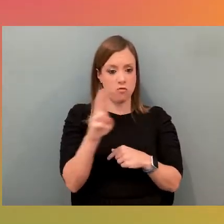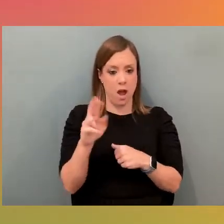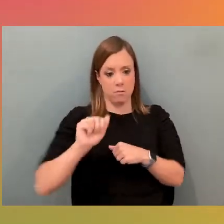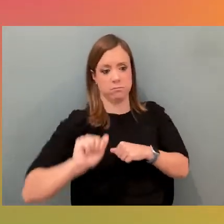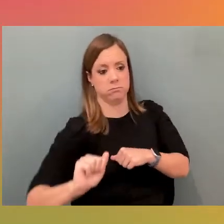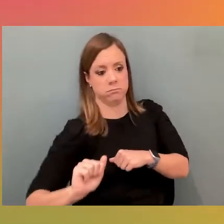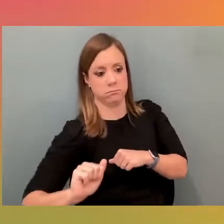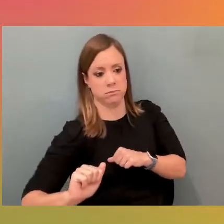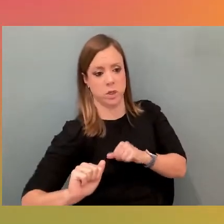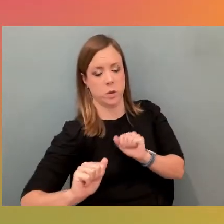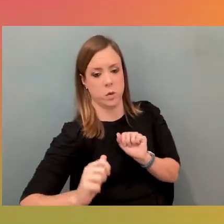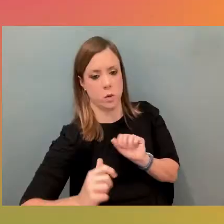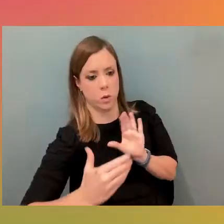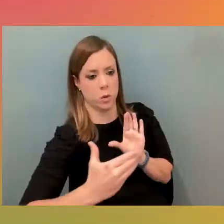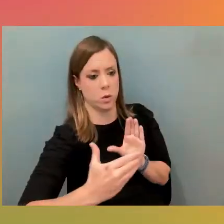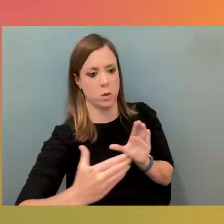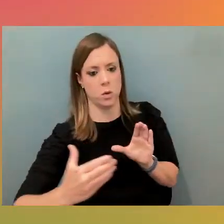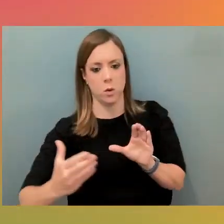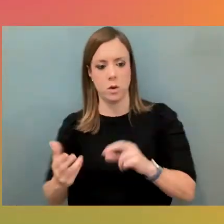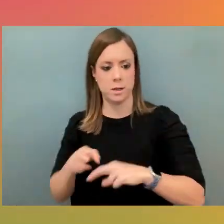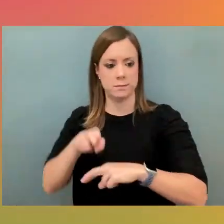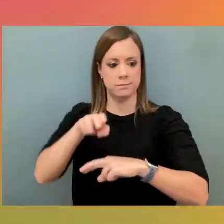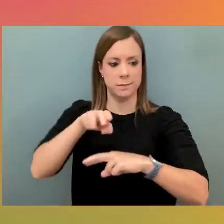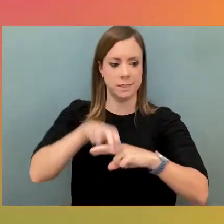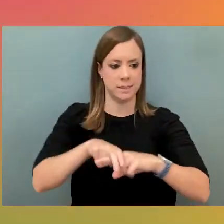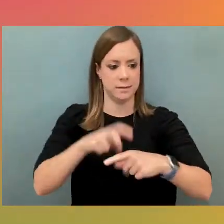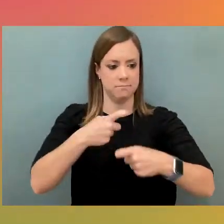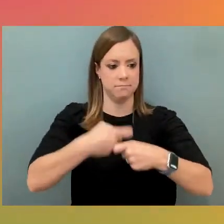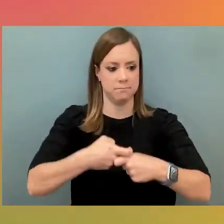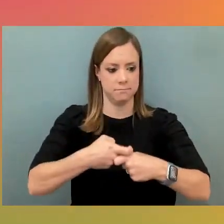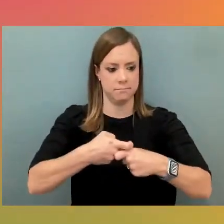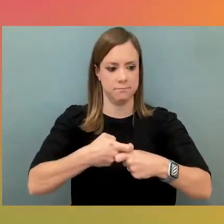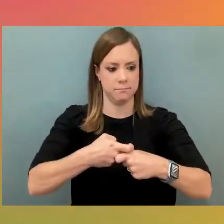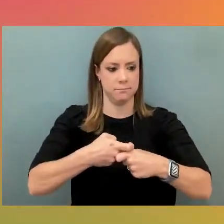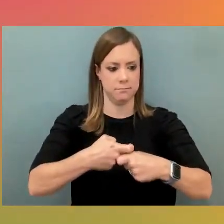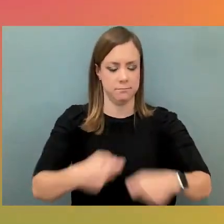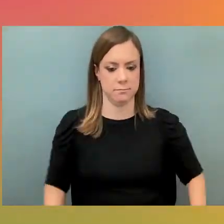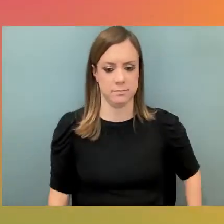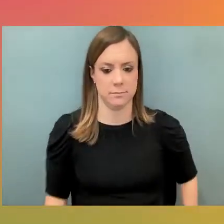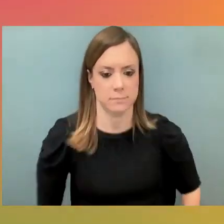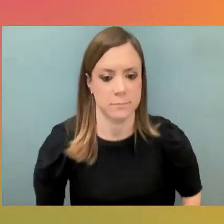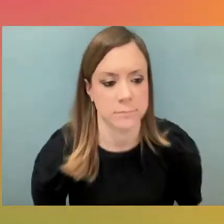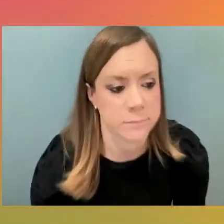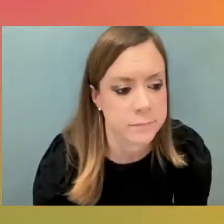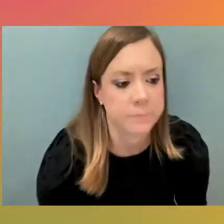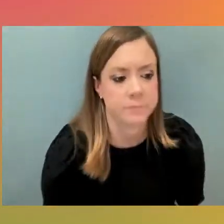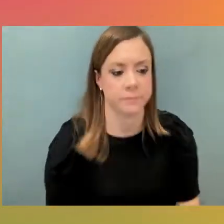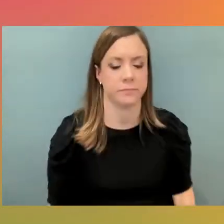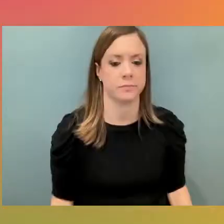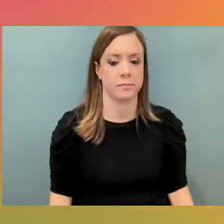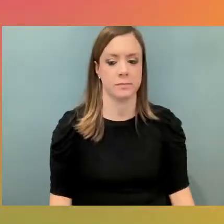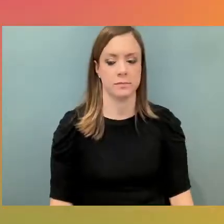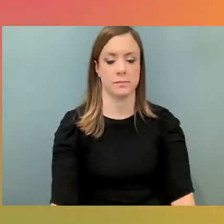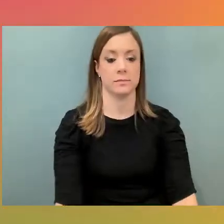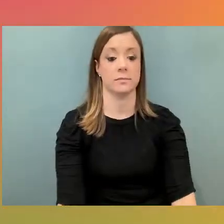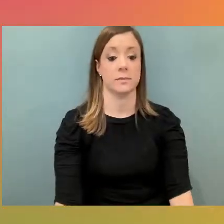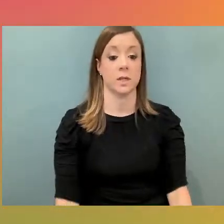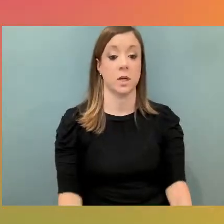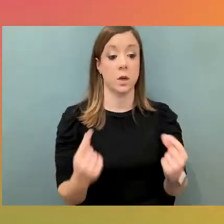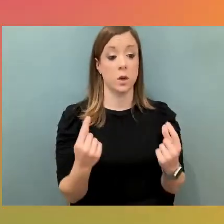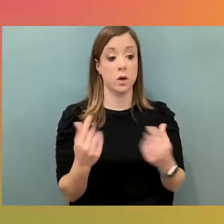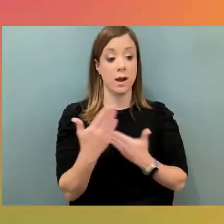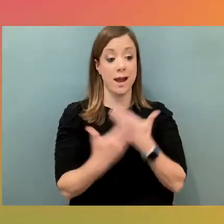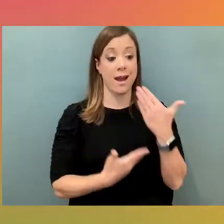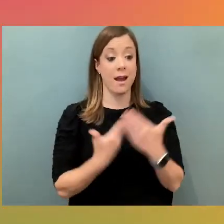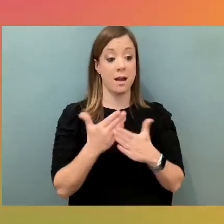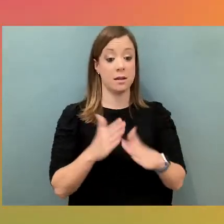RIGHT ARM UP, ROLL TO THE SIDE